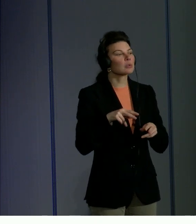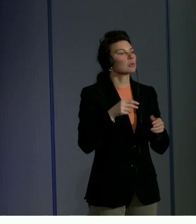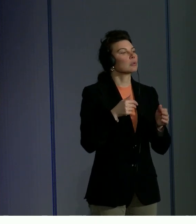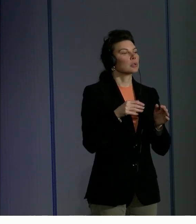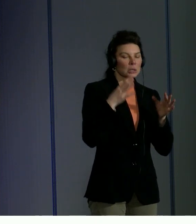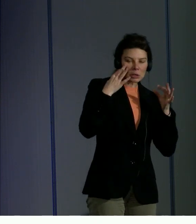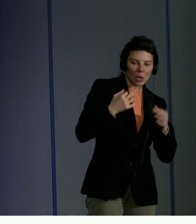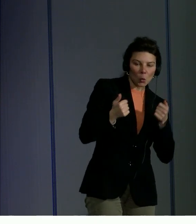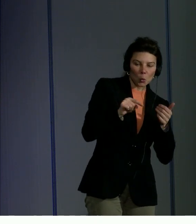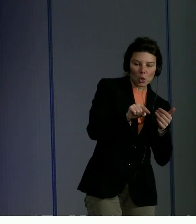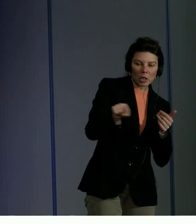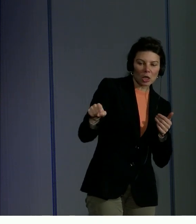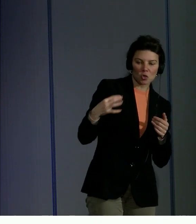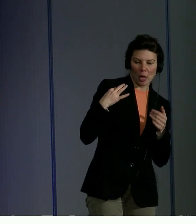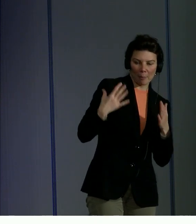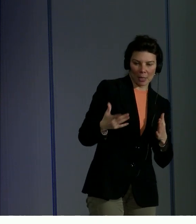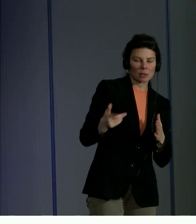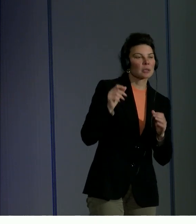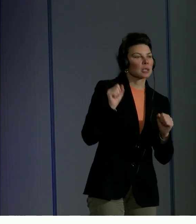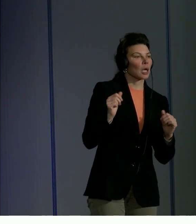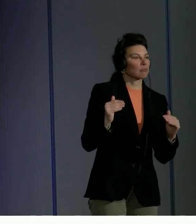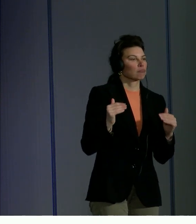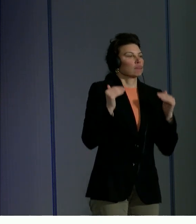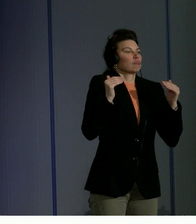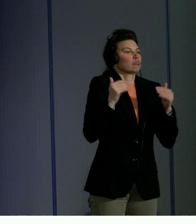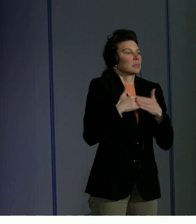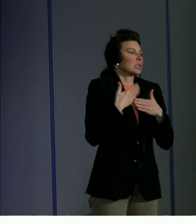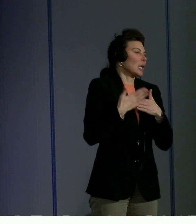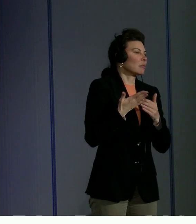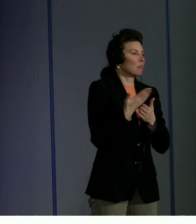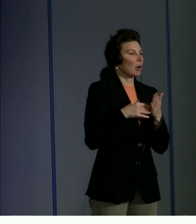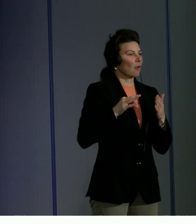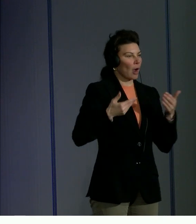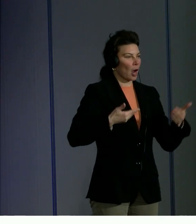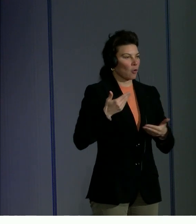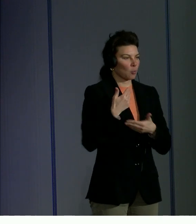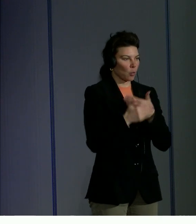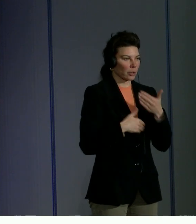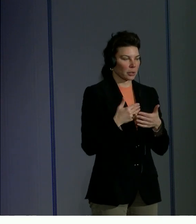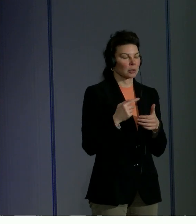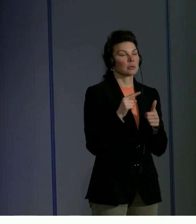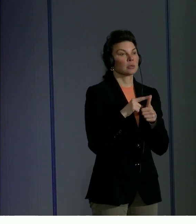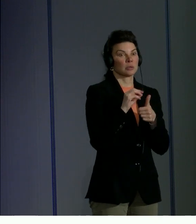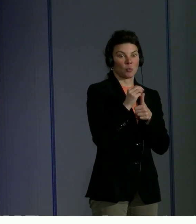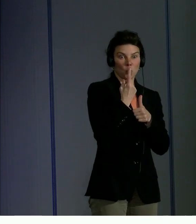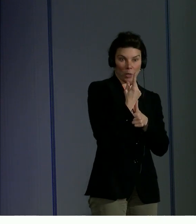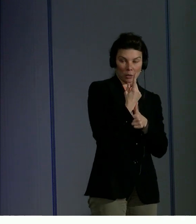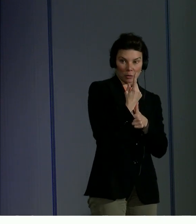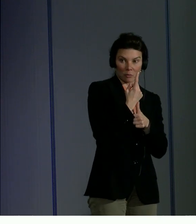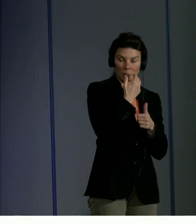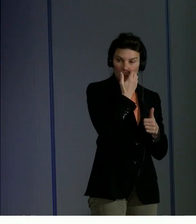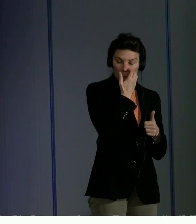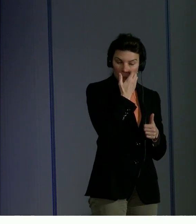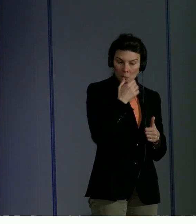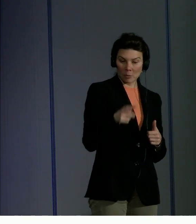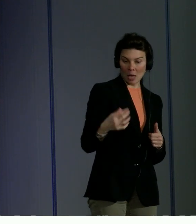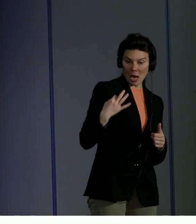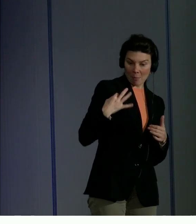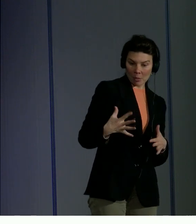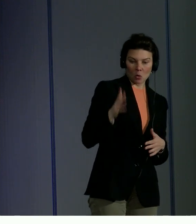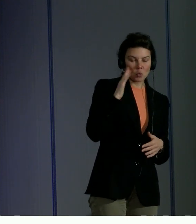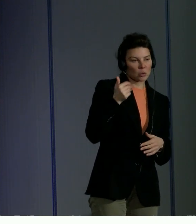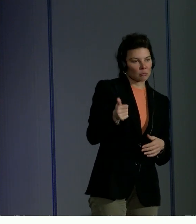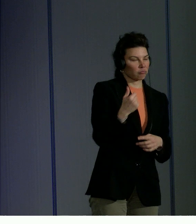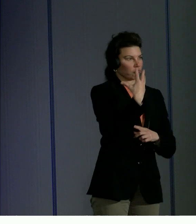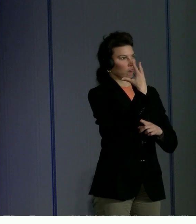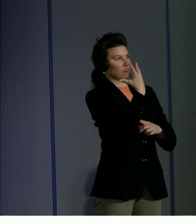advance to the next stage of the hiring process. 1. Applicant will record a video response to 9